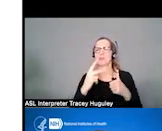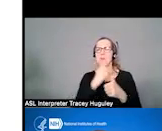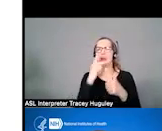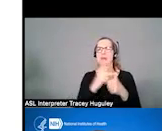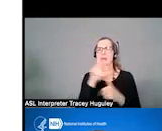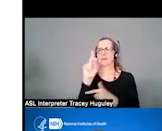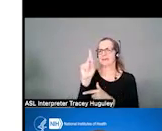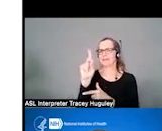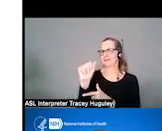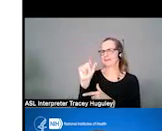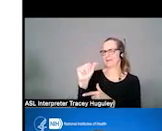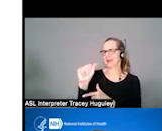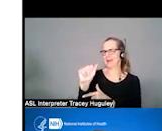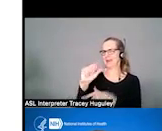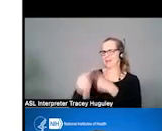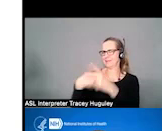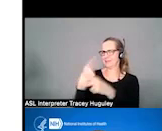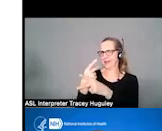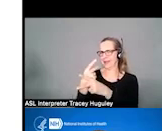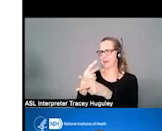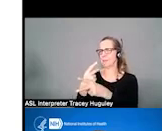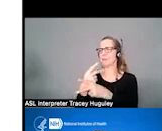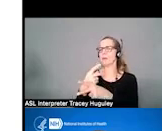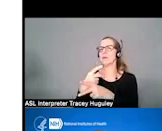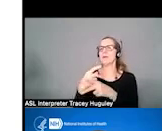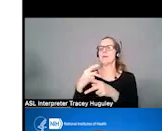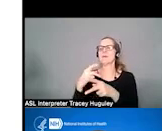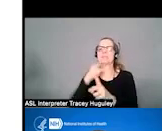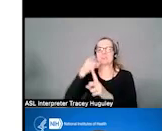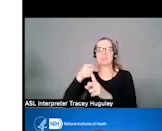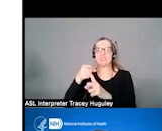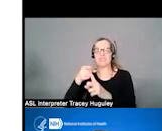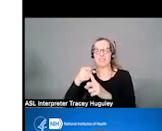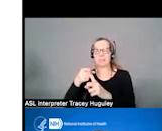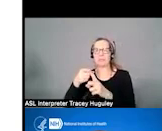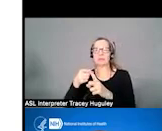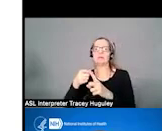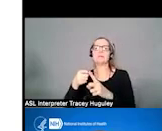and discipline-specific data repositories when those are available, and we have made available